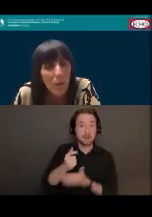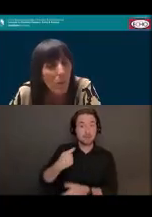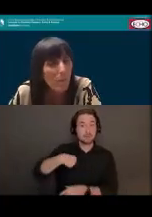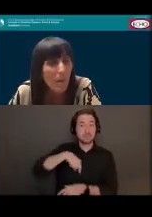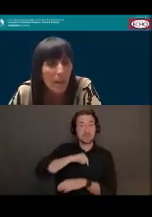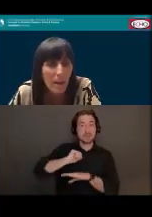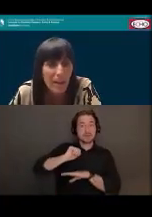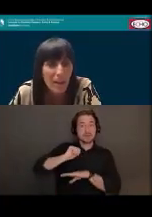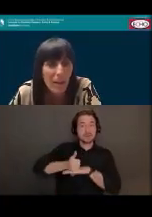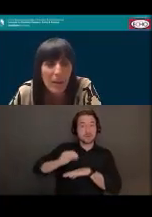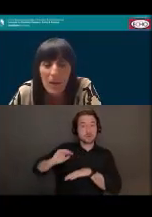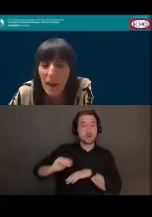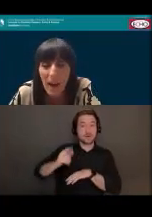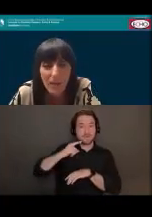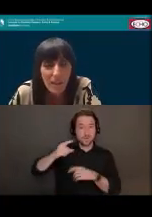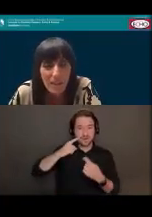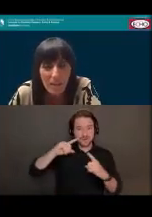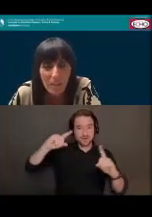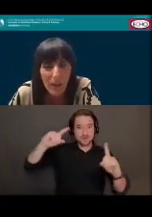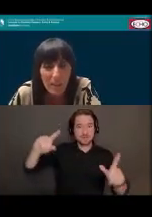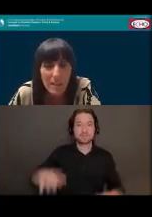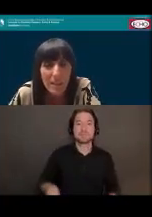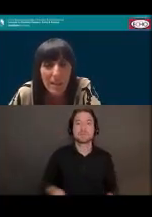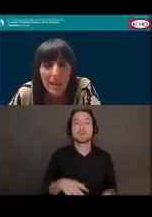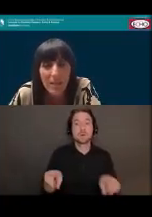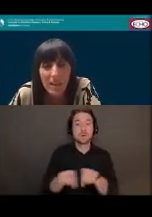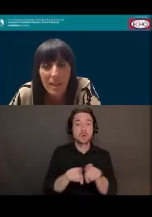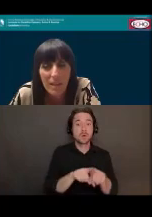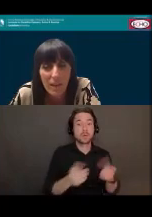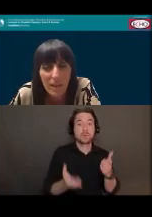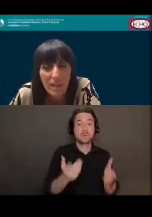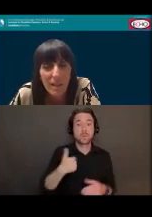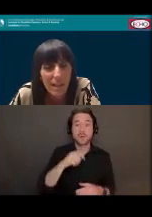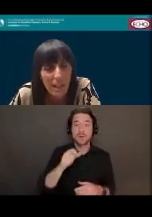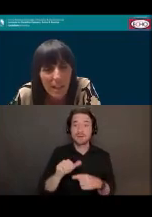We might also have to practice sitting face to face and getting